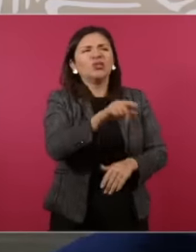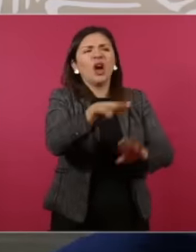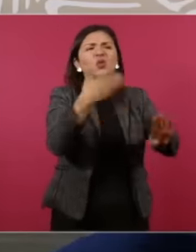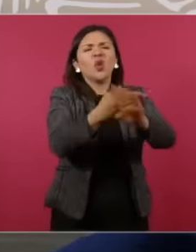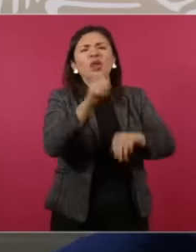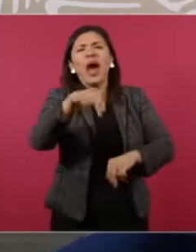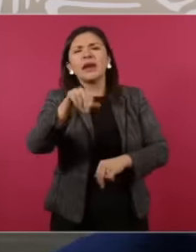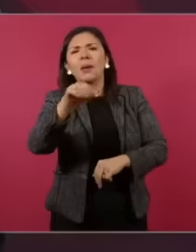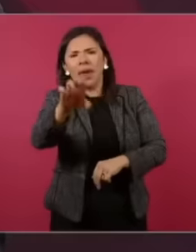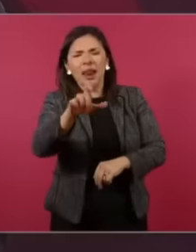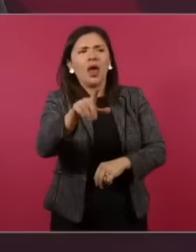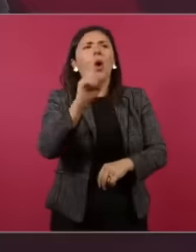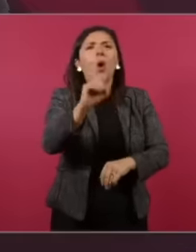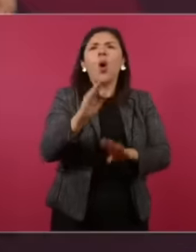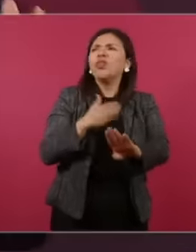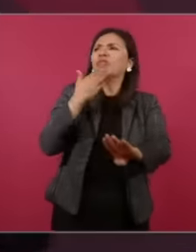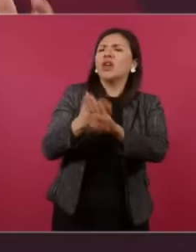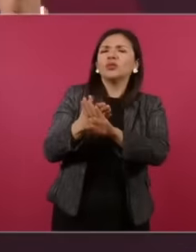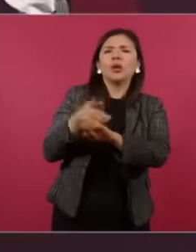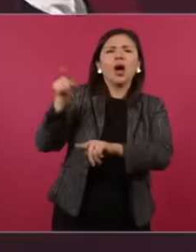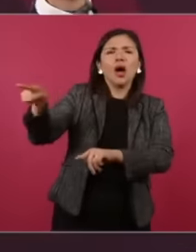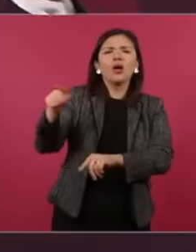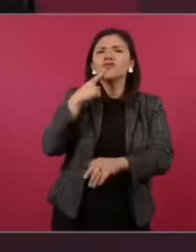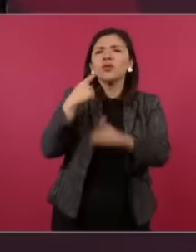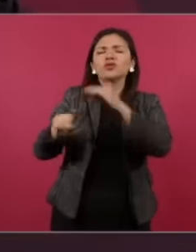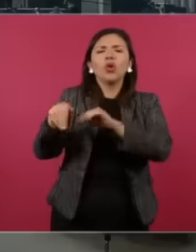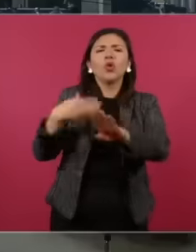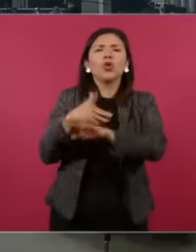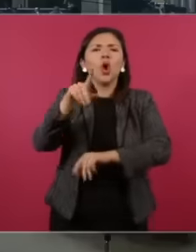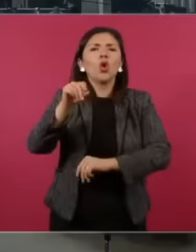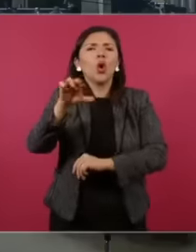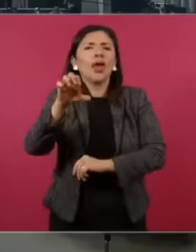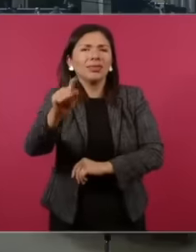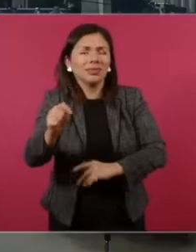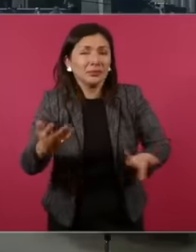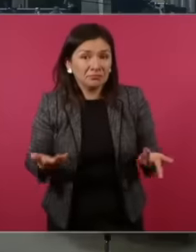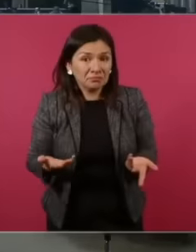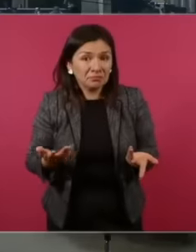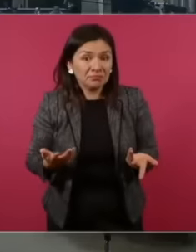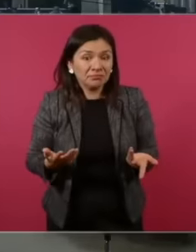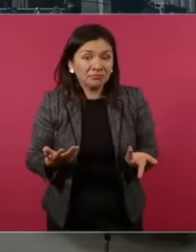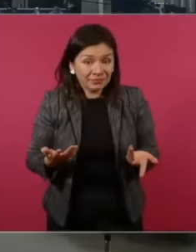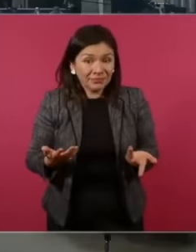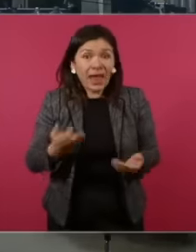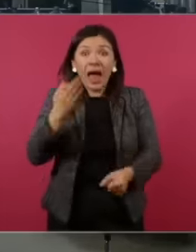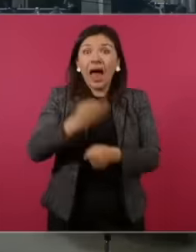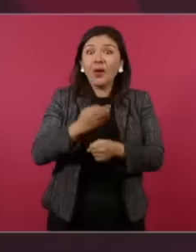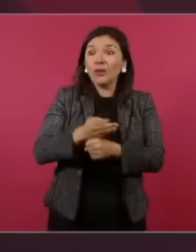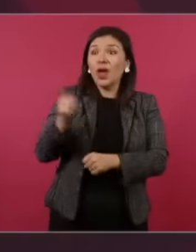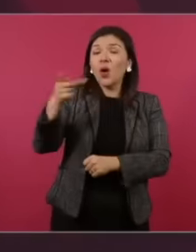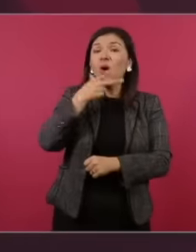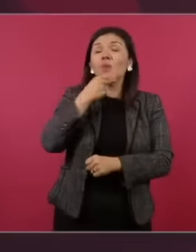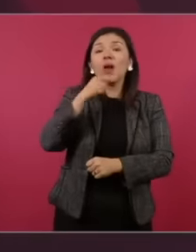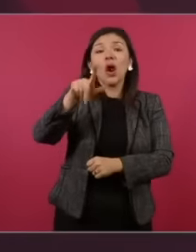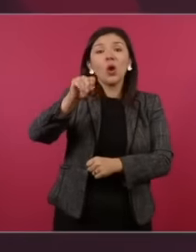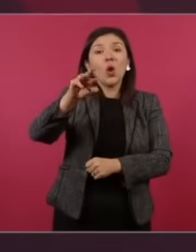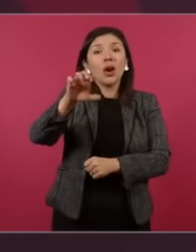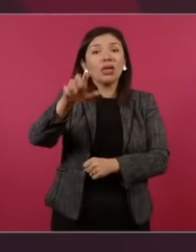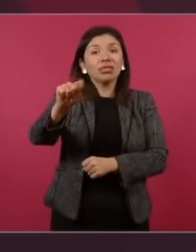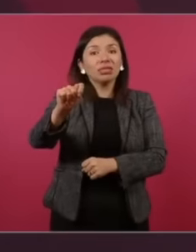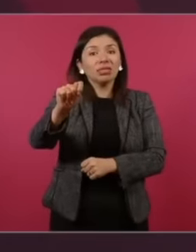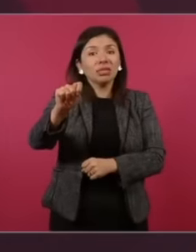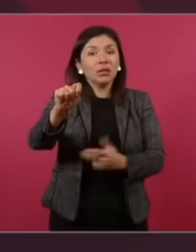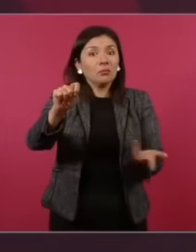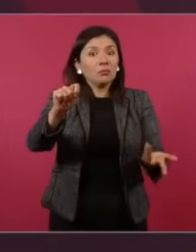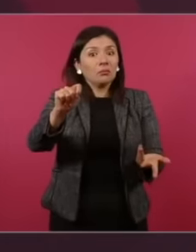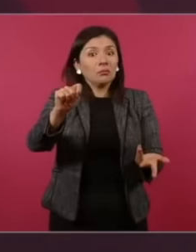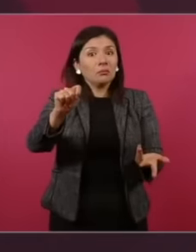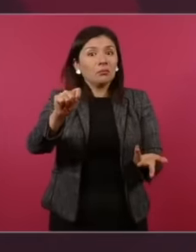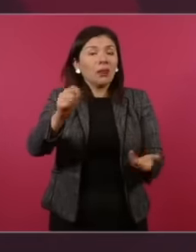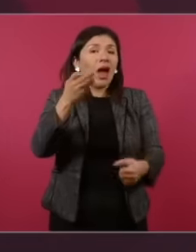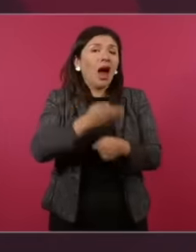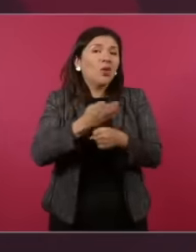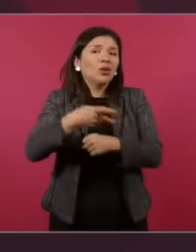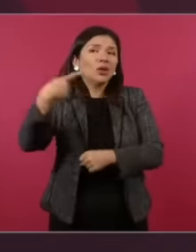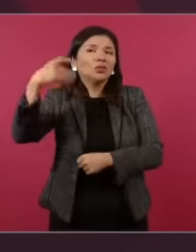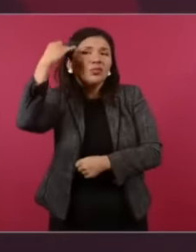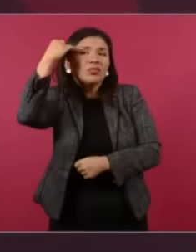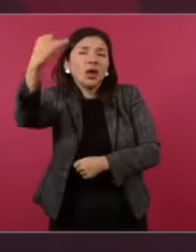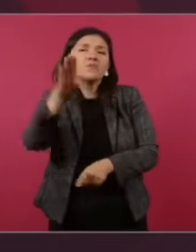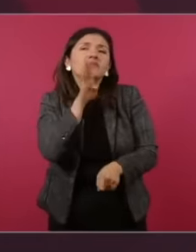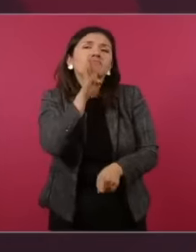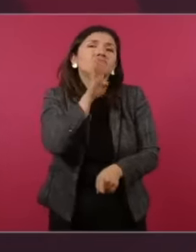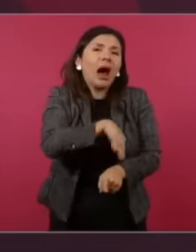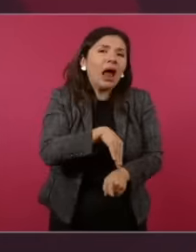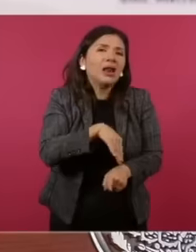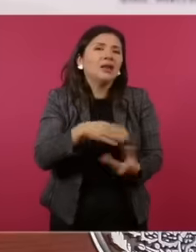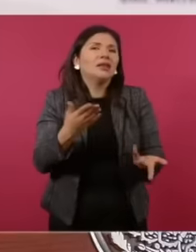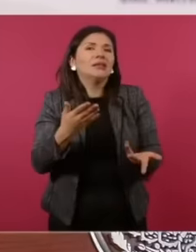Loret de Mola imagine now that Loret is going through a bad time if